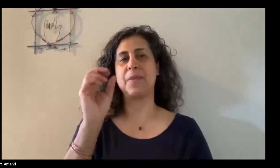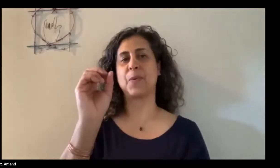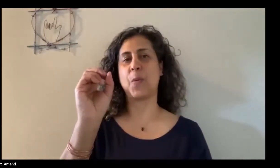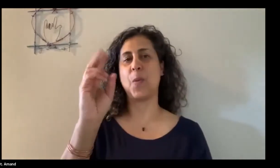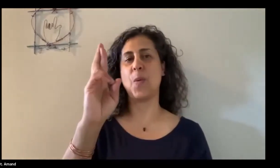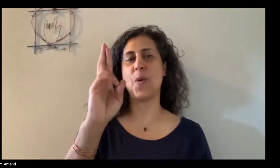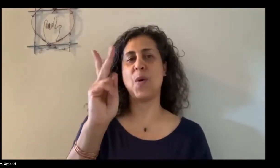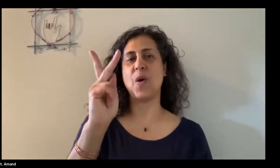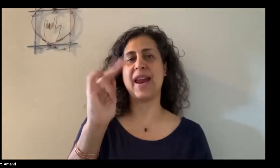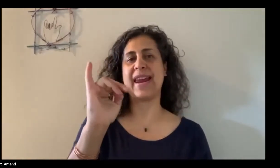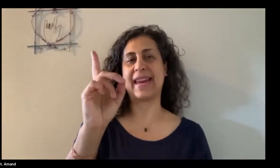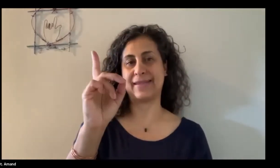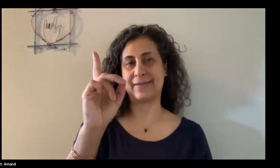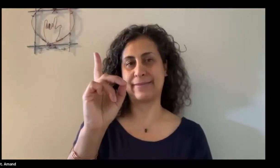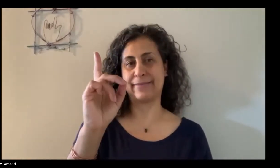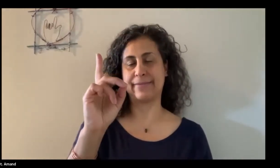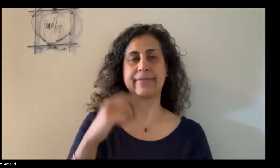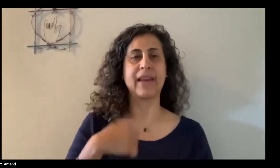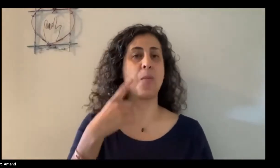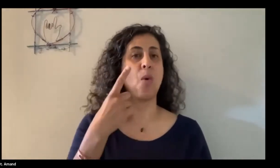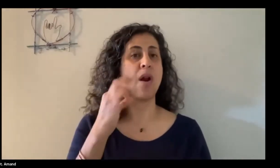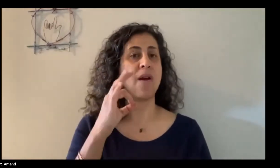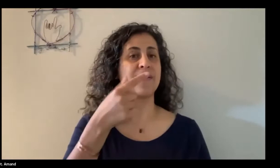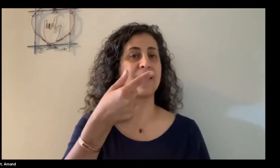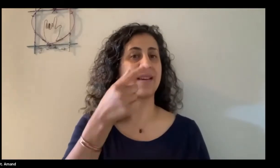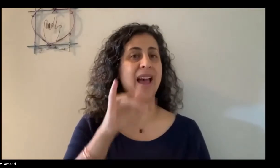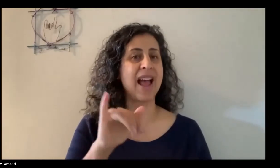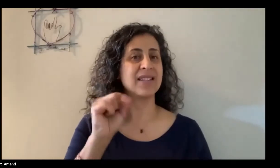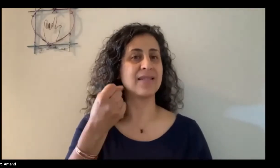Orkid: Hello, everyone. My name is Orkid,